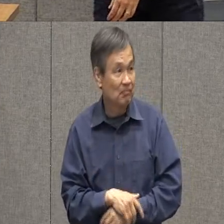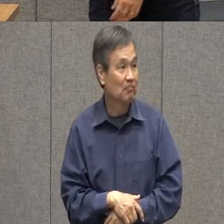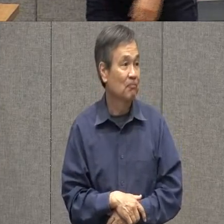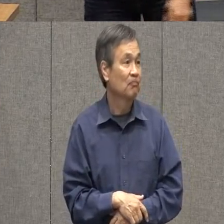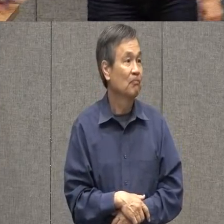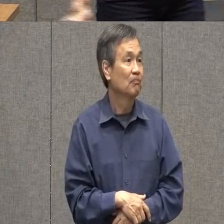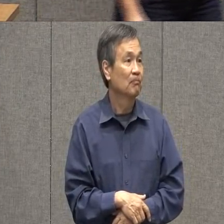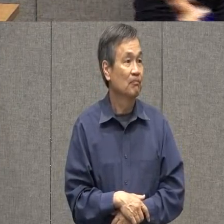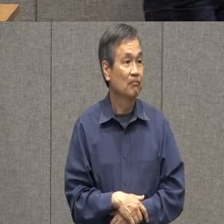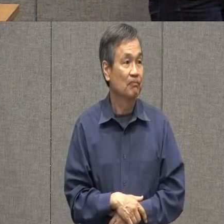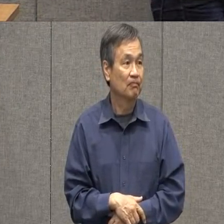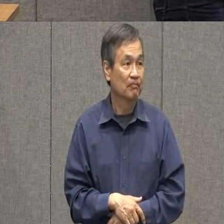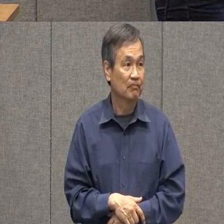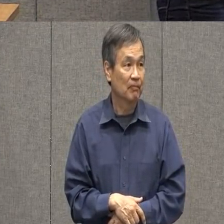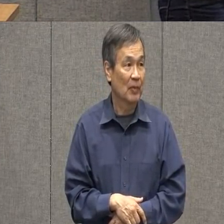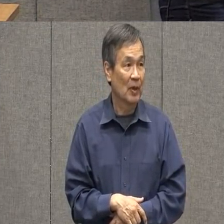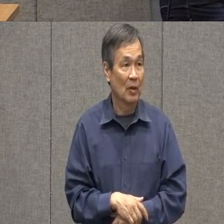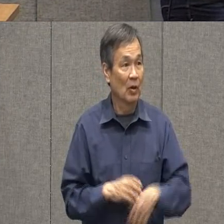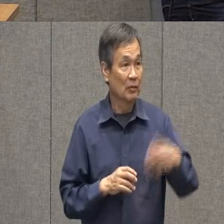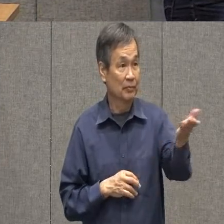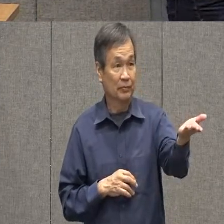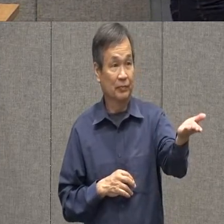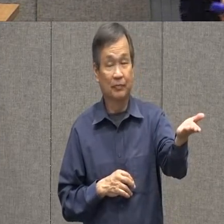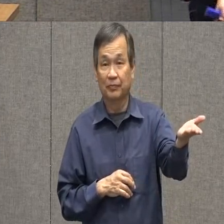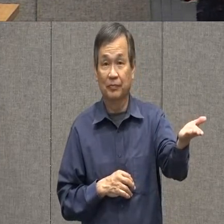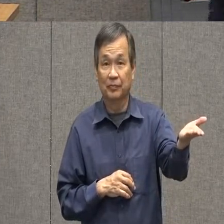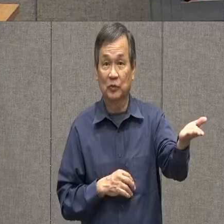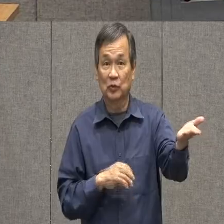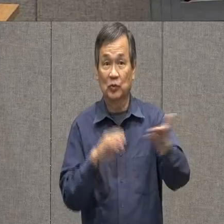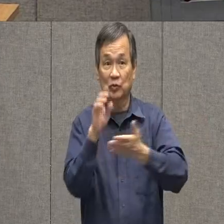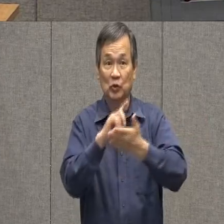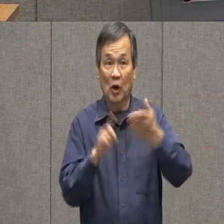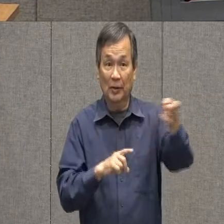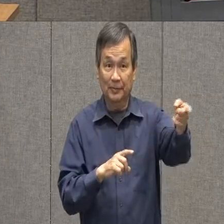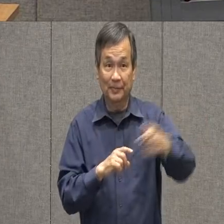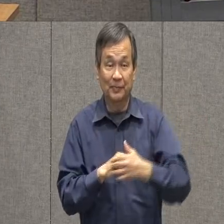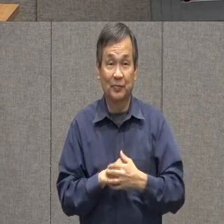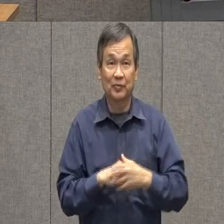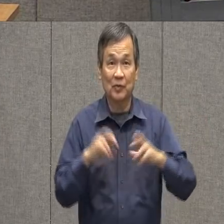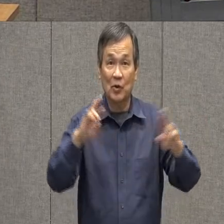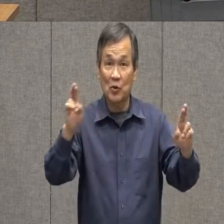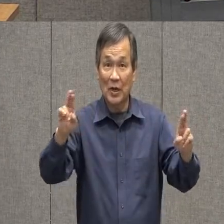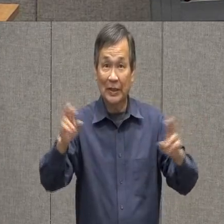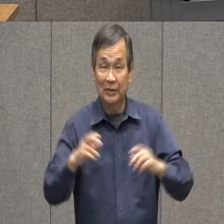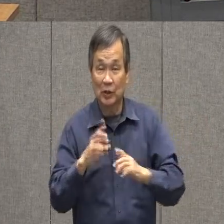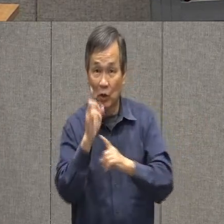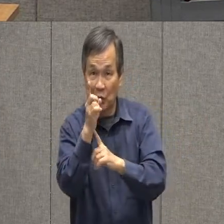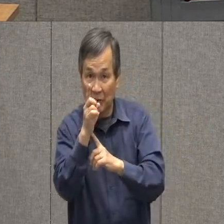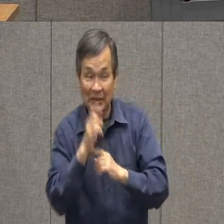Or you can draw Ms. Ley with us. Okay. But take a minute. Get your pencil, get your paper,